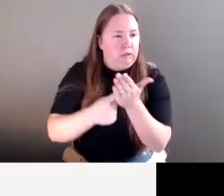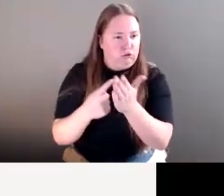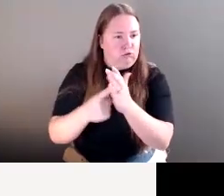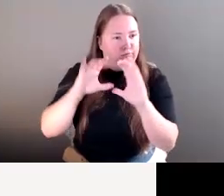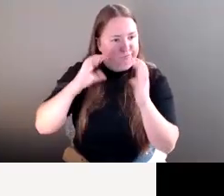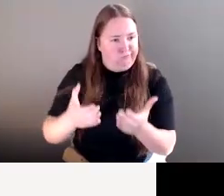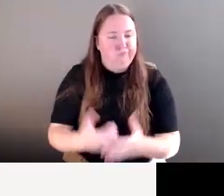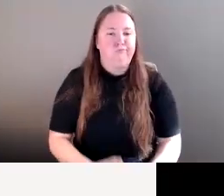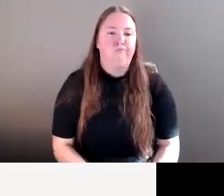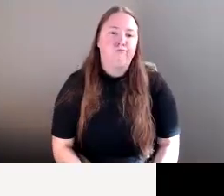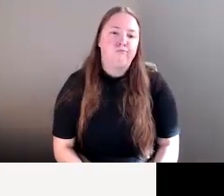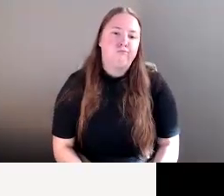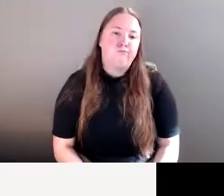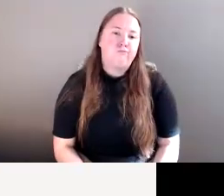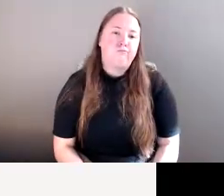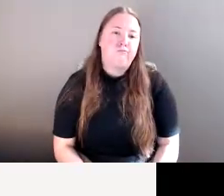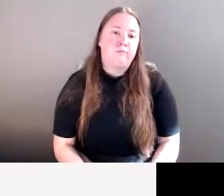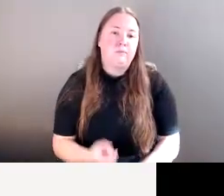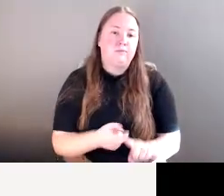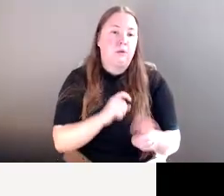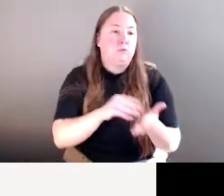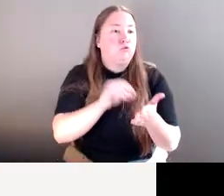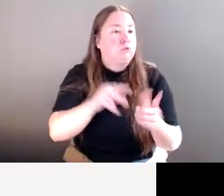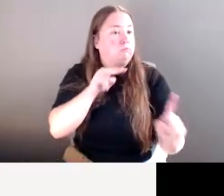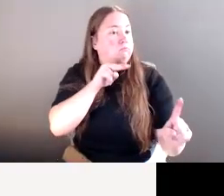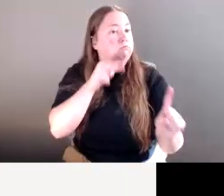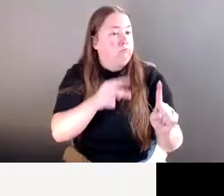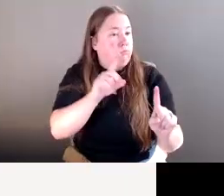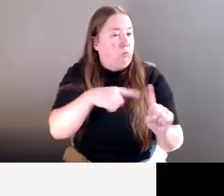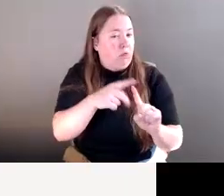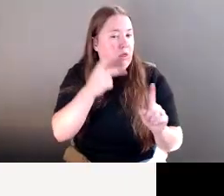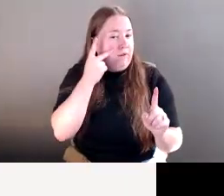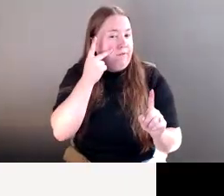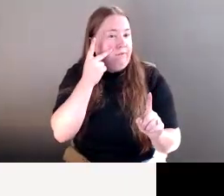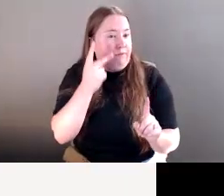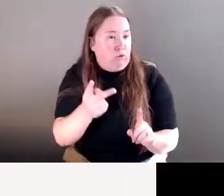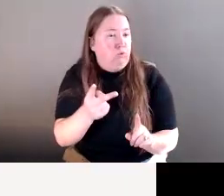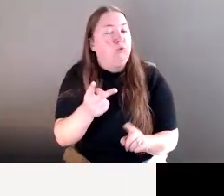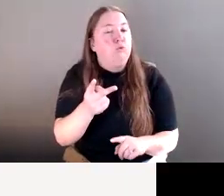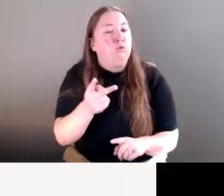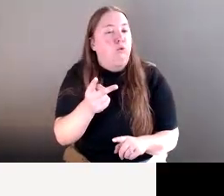From the student perspective, when they view your discussion in a module, they can view